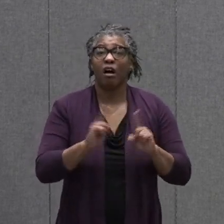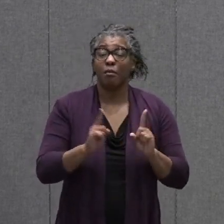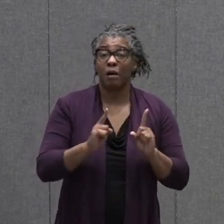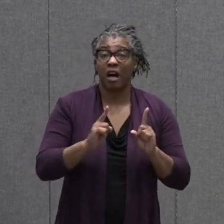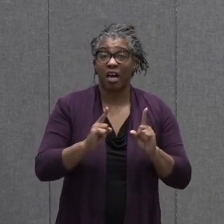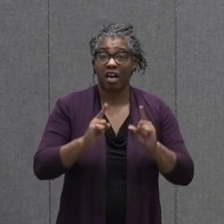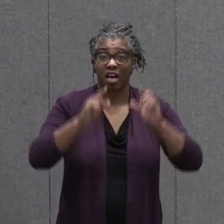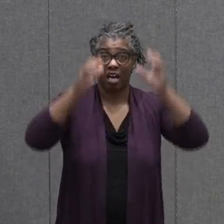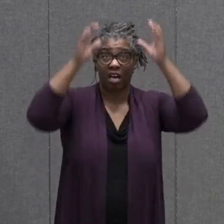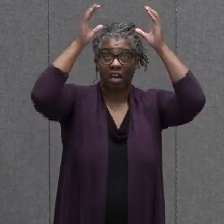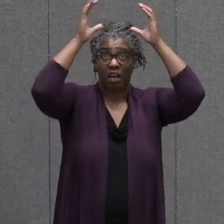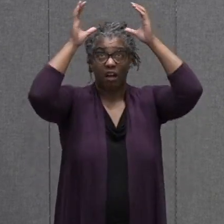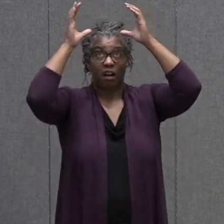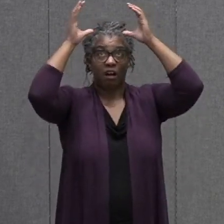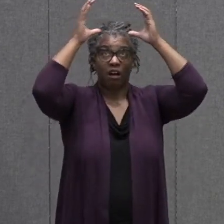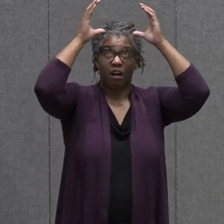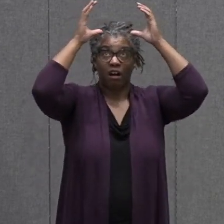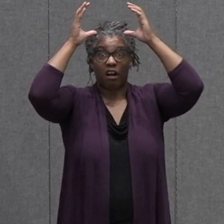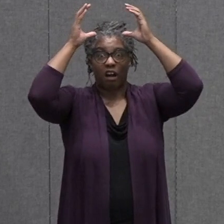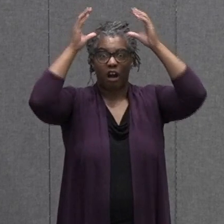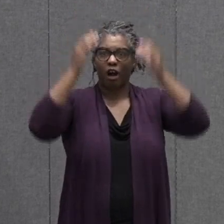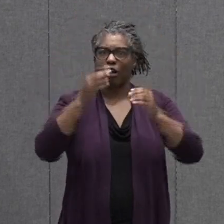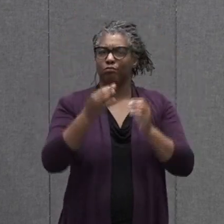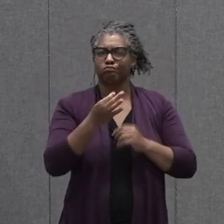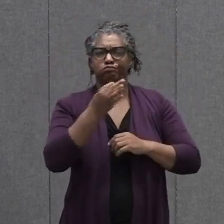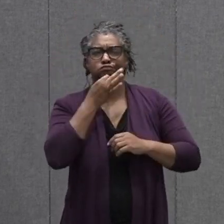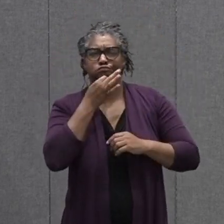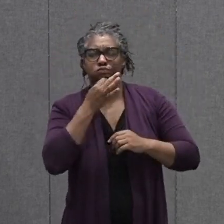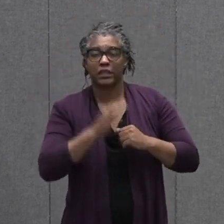Still, it wasn't very much fun playing with the ball,